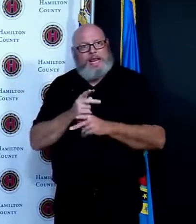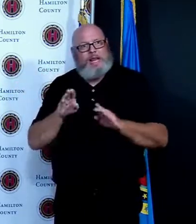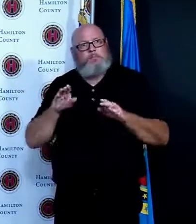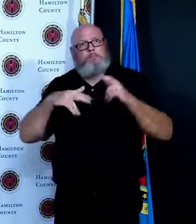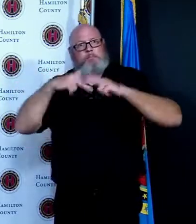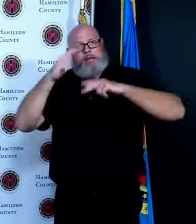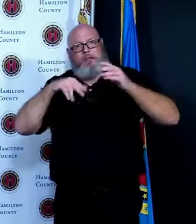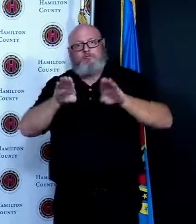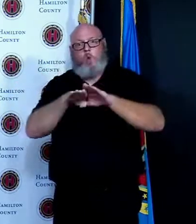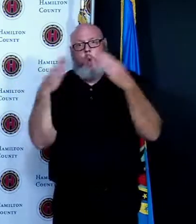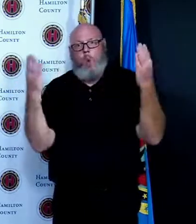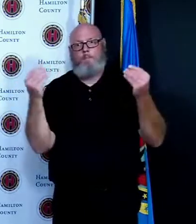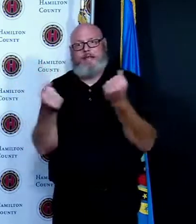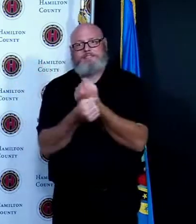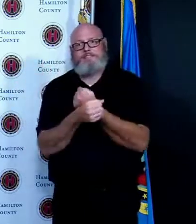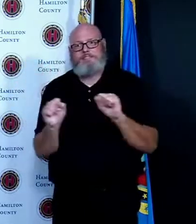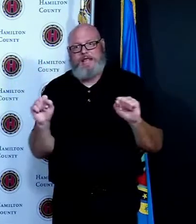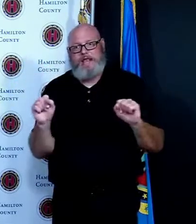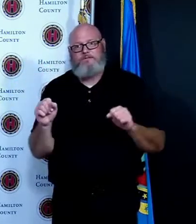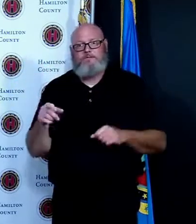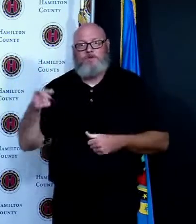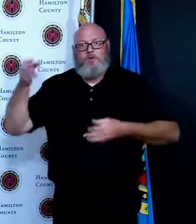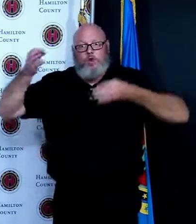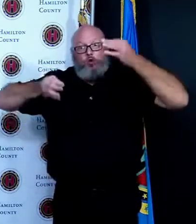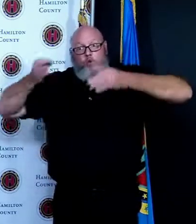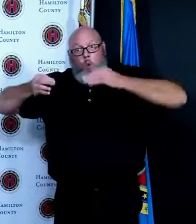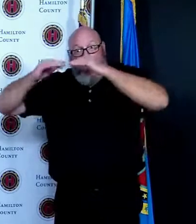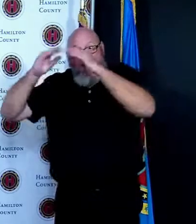think about our County Administration Building here to allow people to come in and